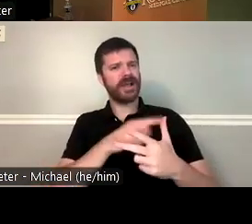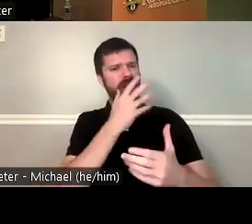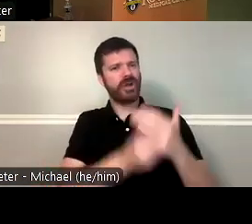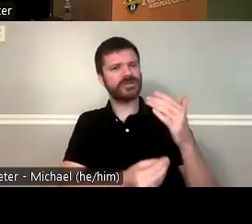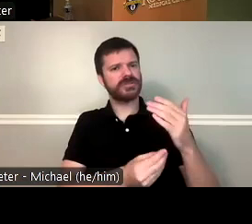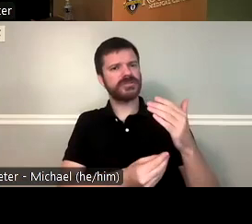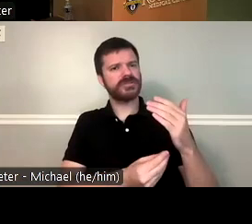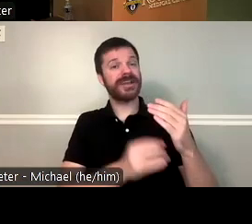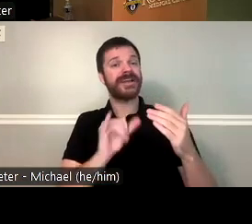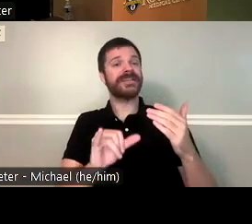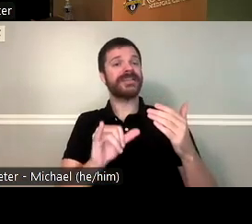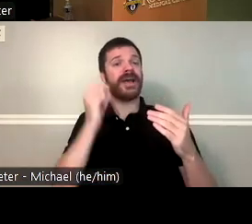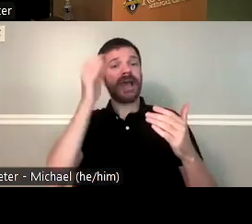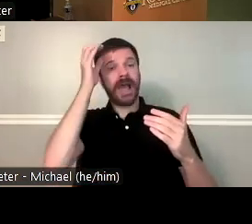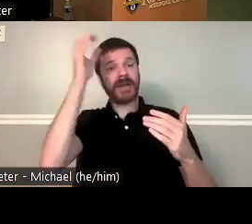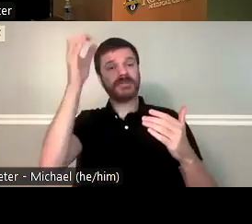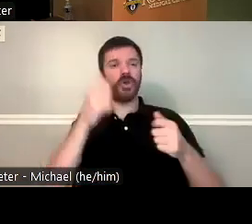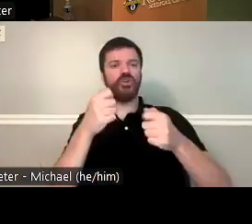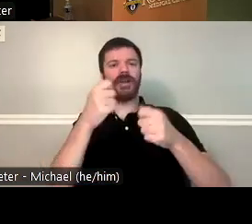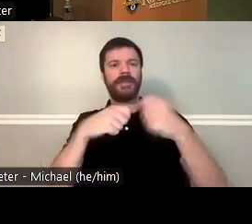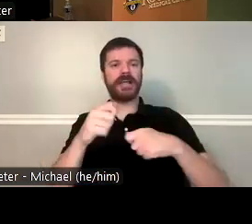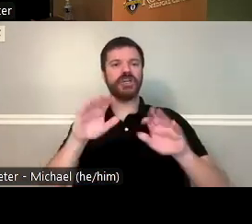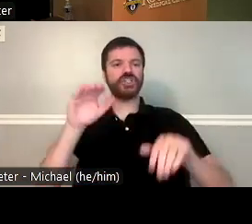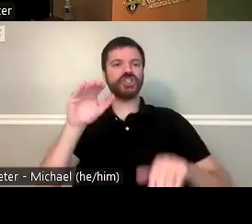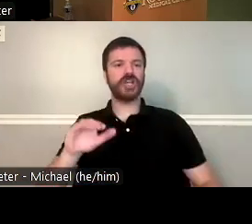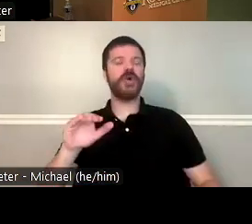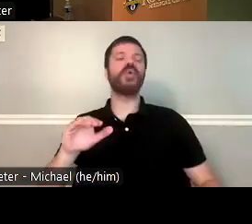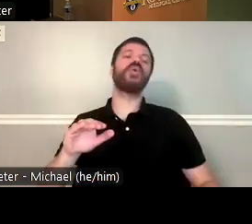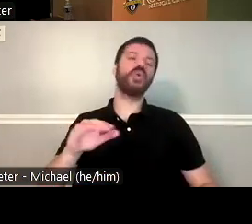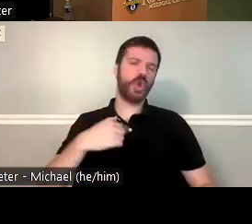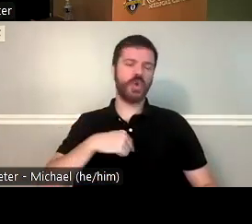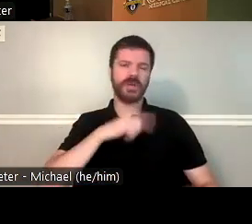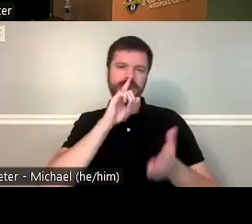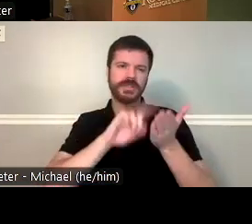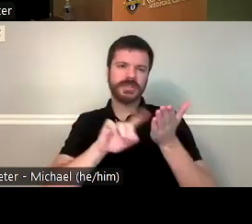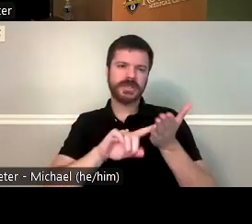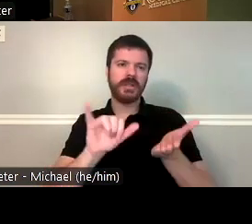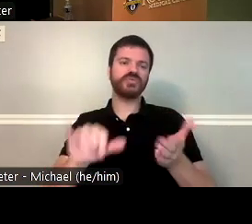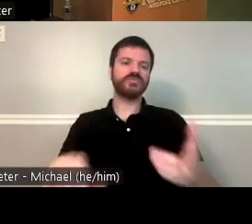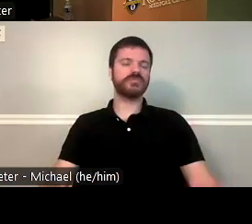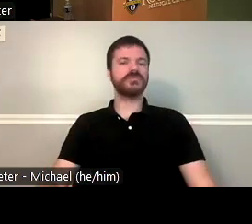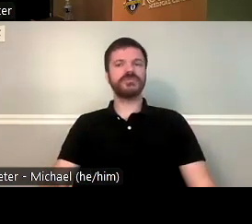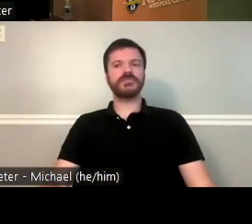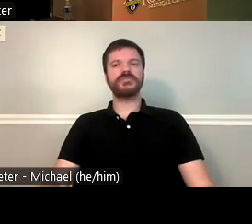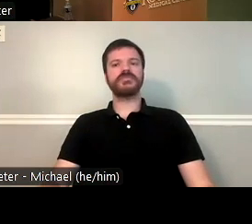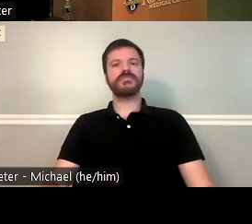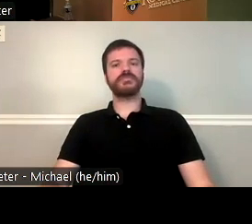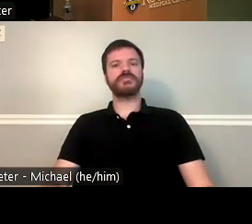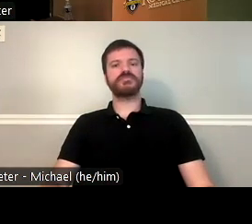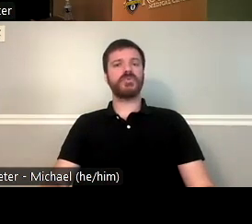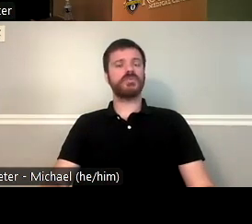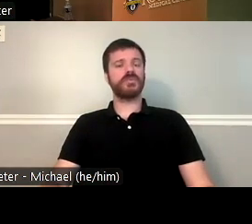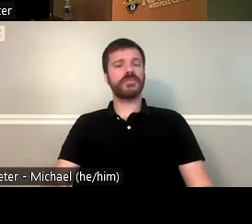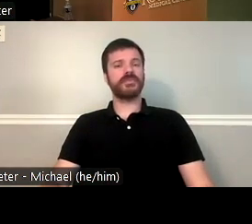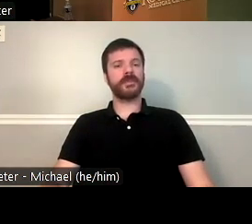idea of the replacement child is something we look for as well so we'll really run out of